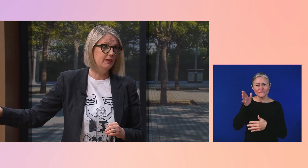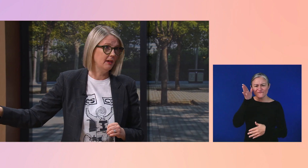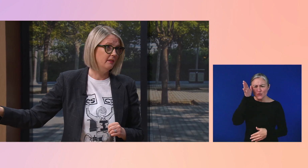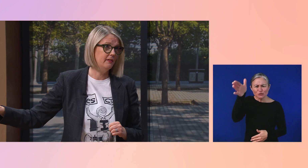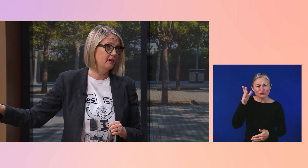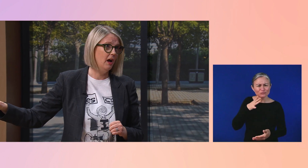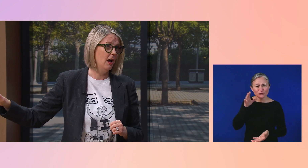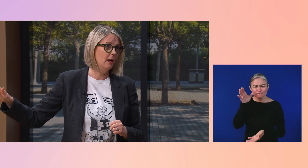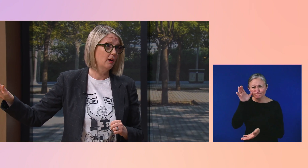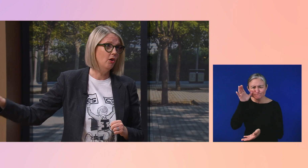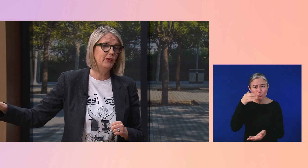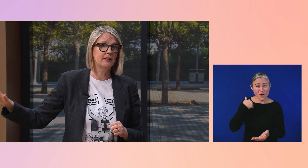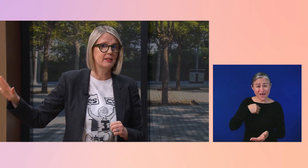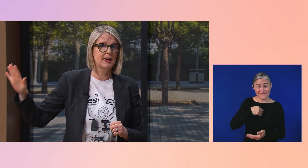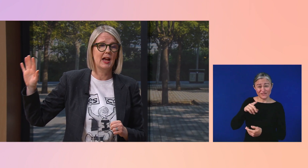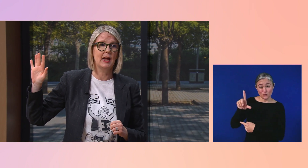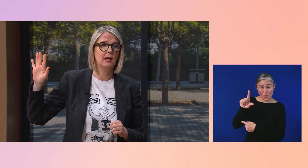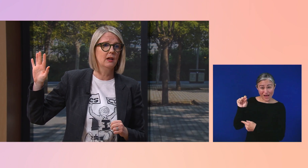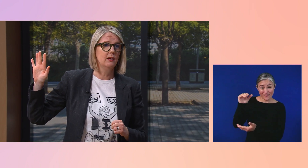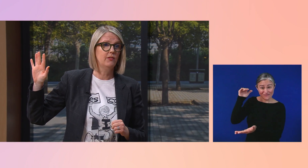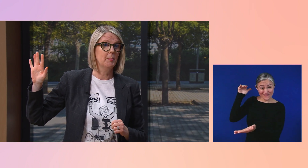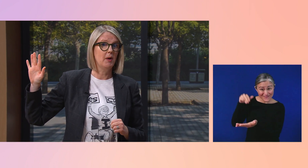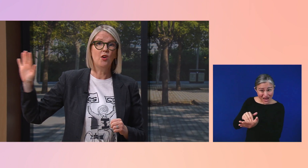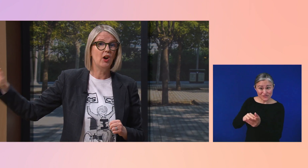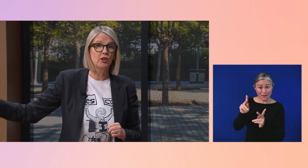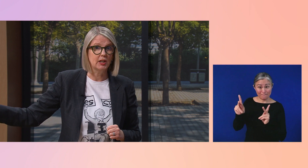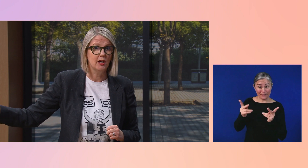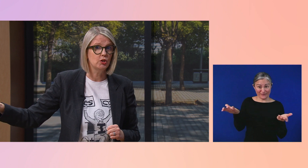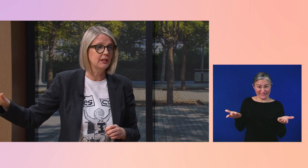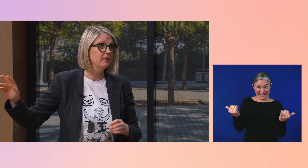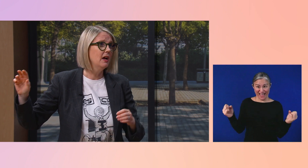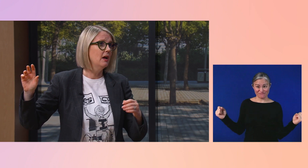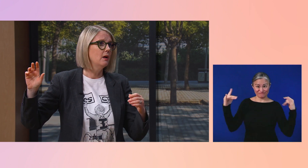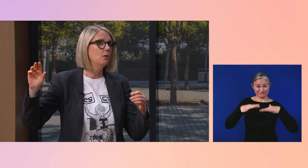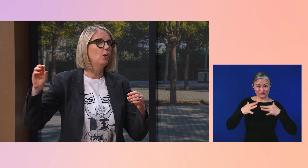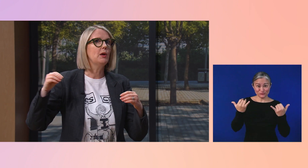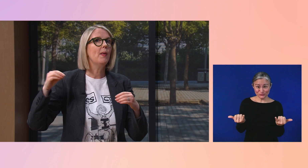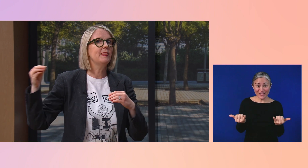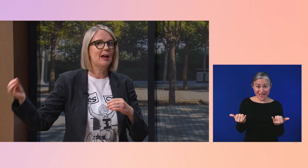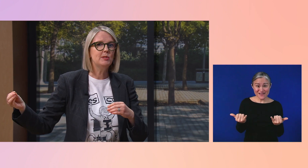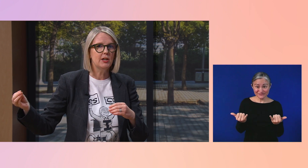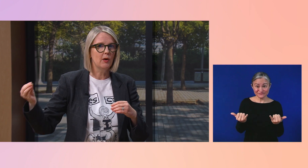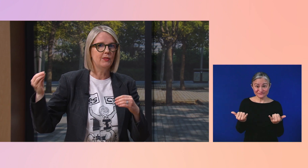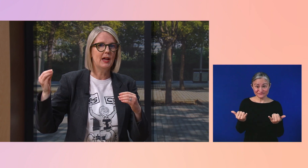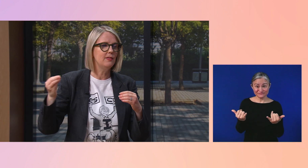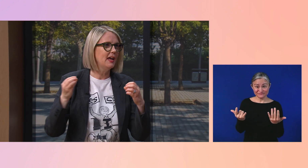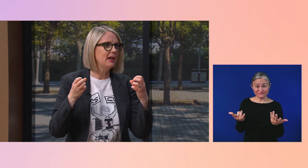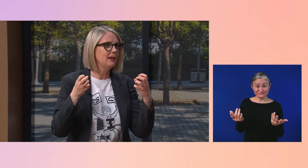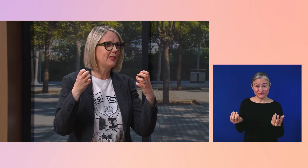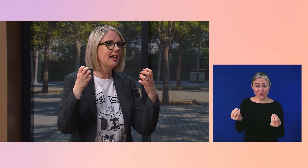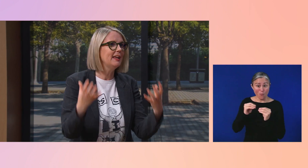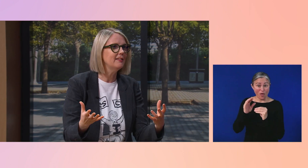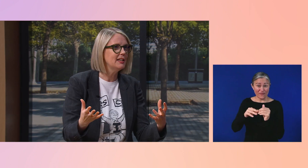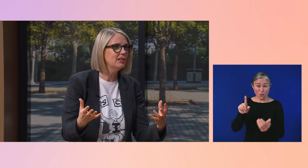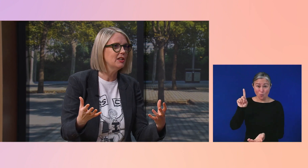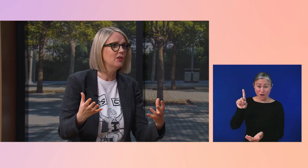this conference today from over 100 countries. What do you want them to know? They're listening to you,